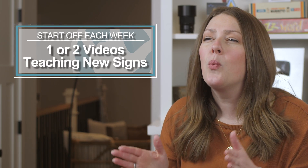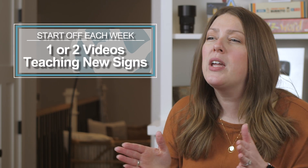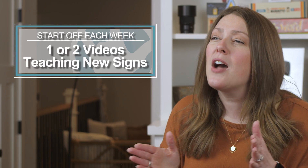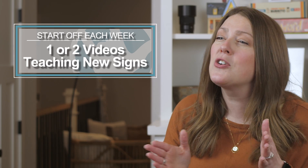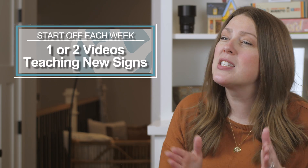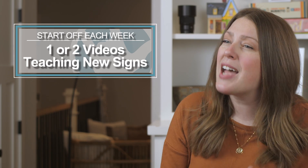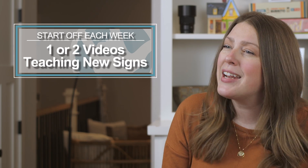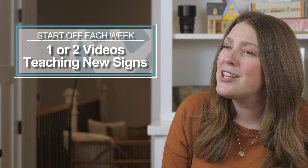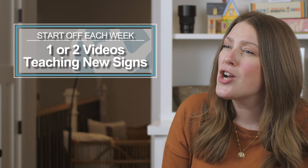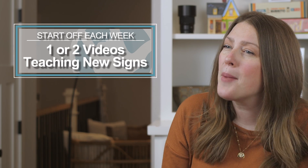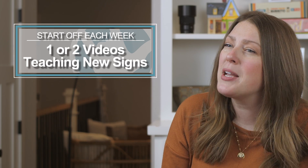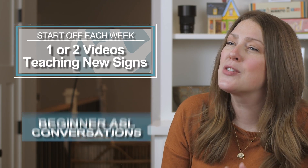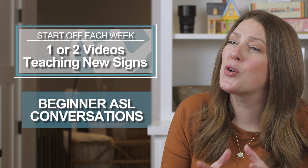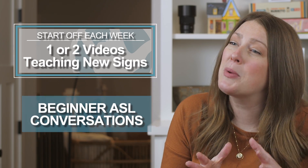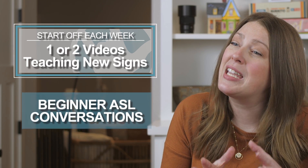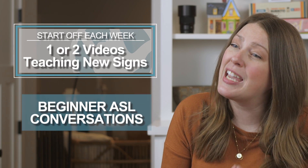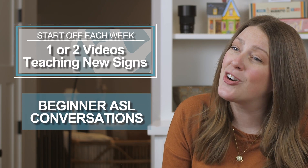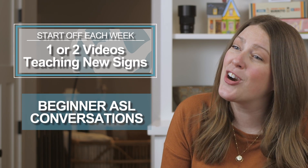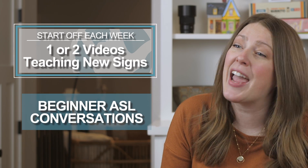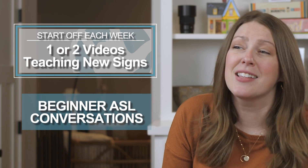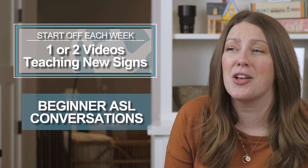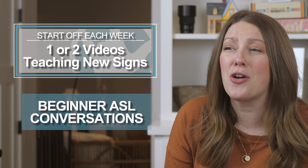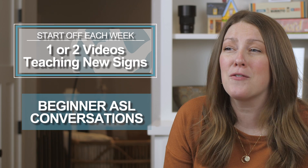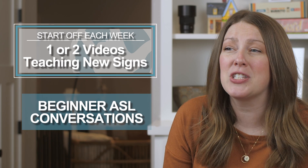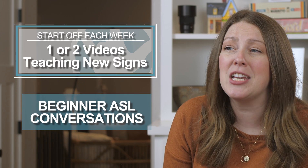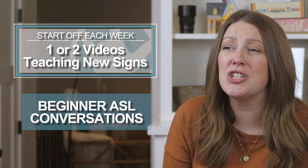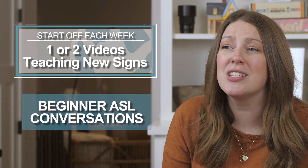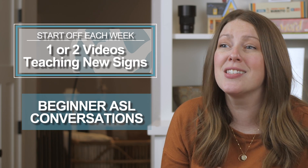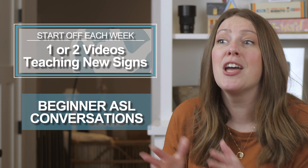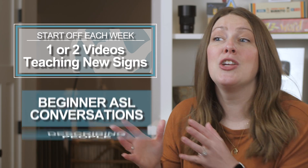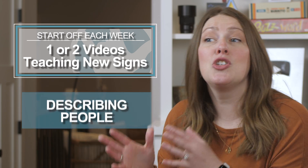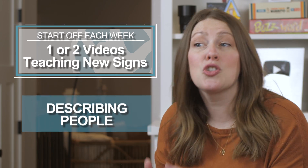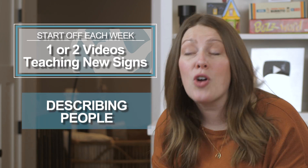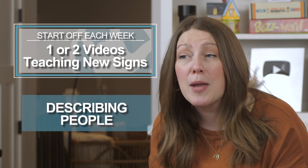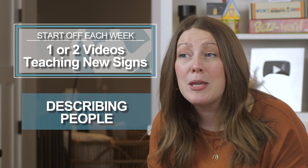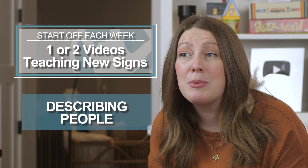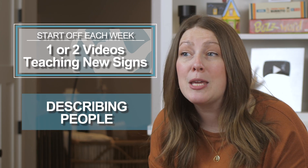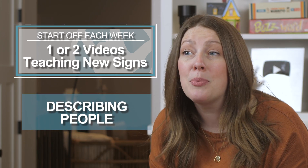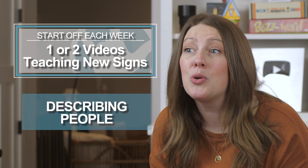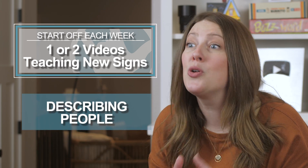We cover signing topics for beginner ASL conversations describing people,